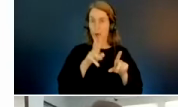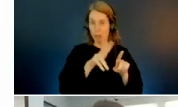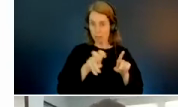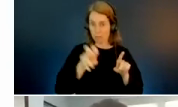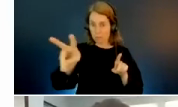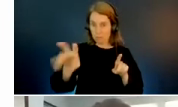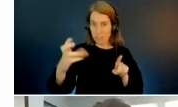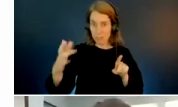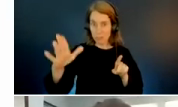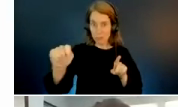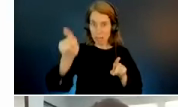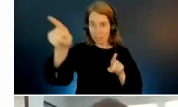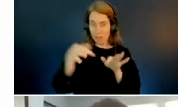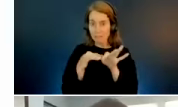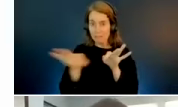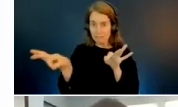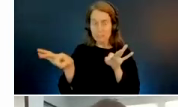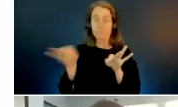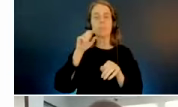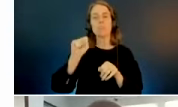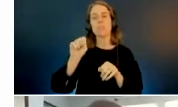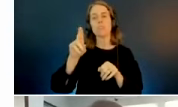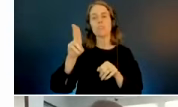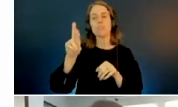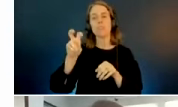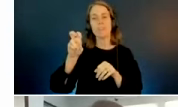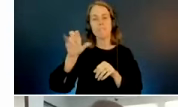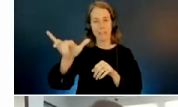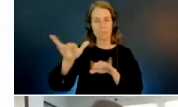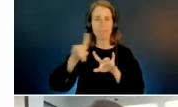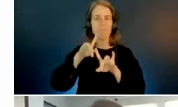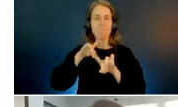we encourage you to please fill that out for us give us some additional information about how